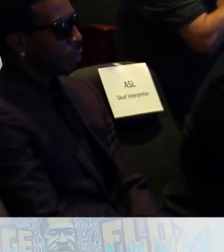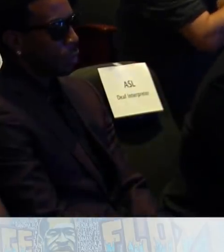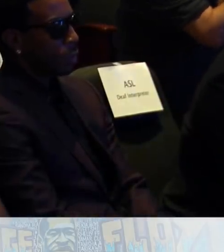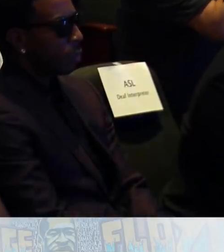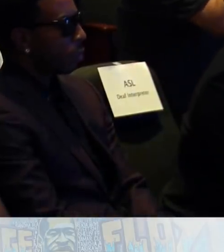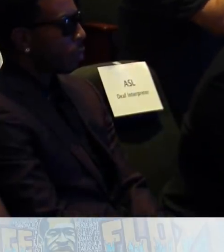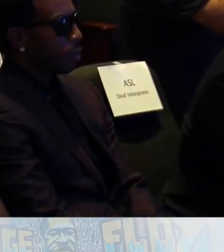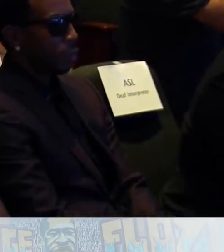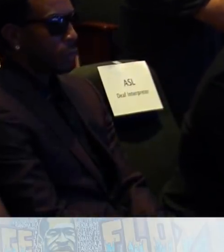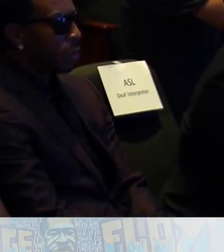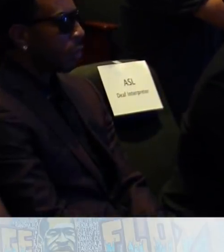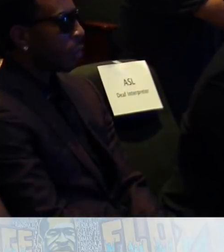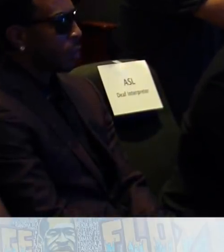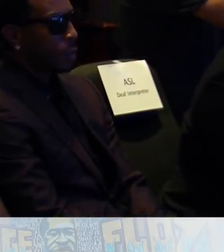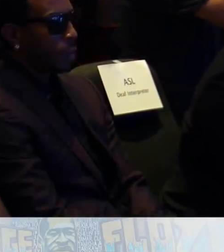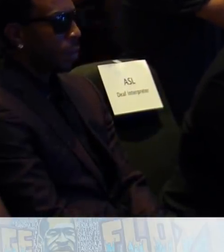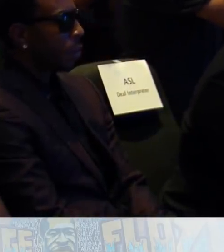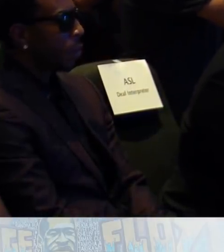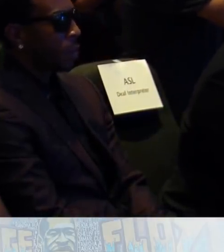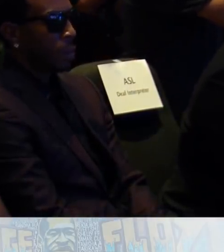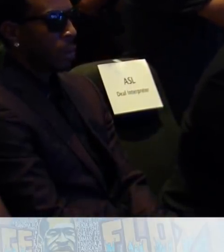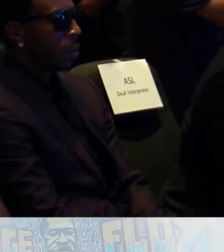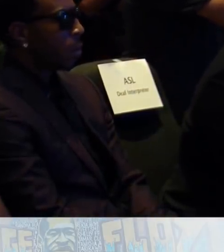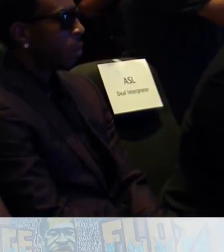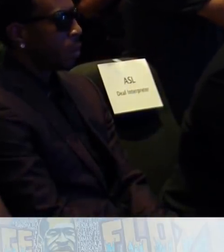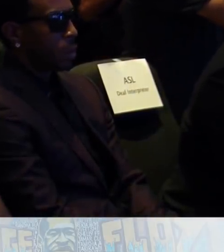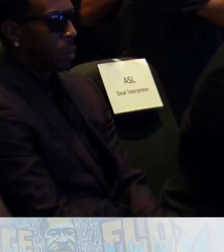HE'S WORTHY PRAISE GOD